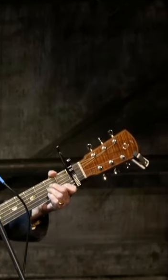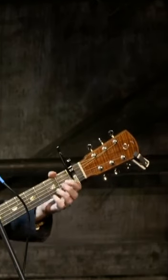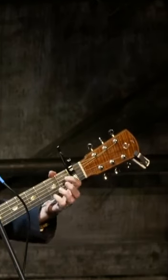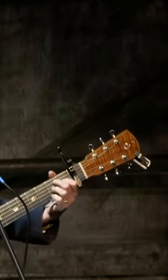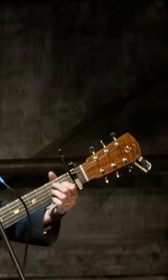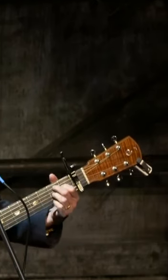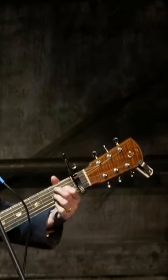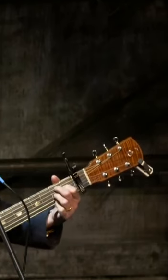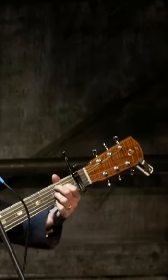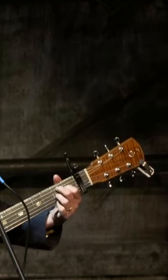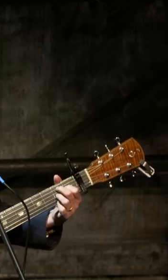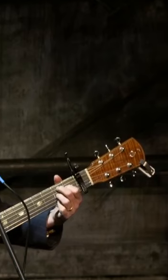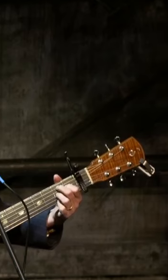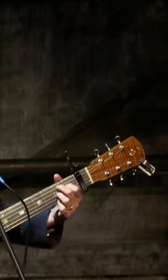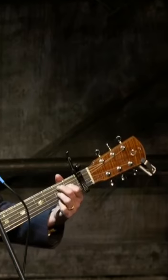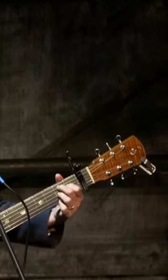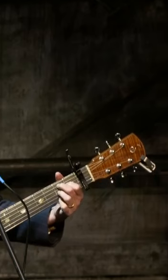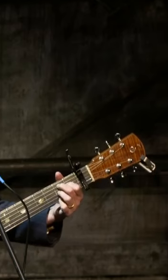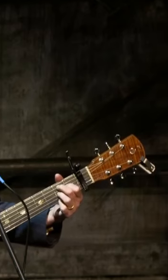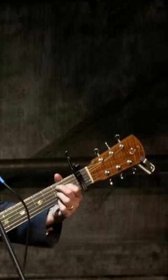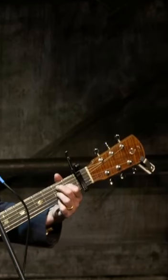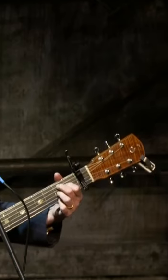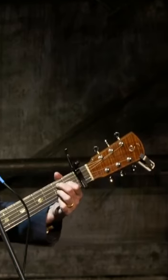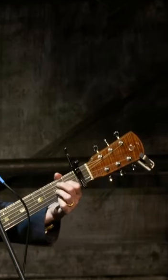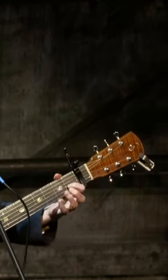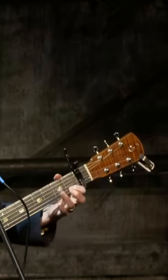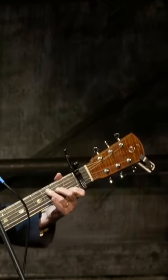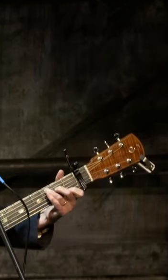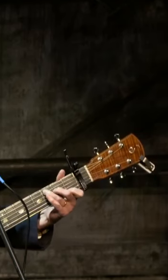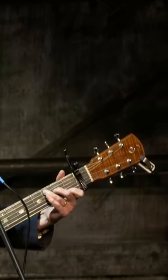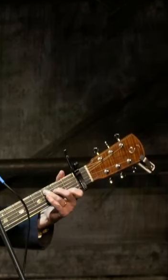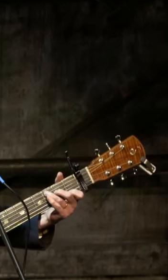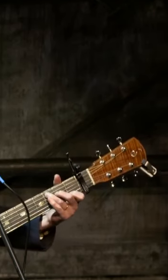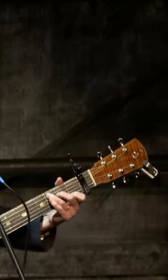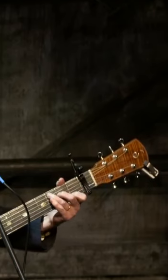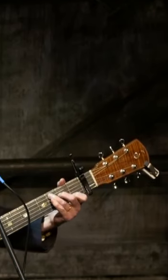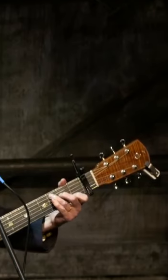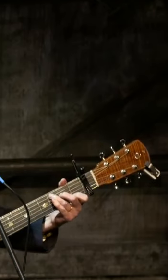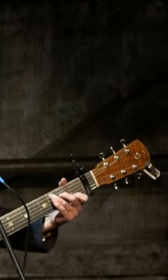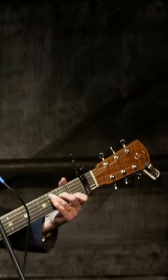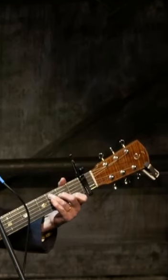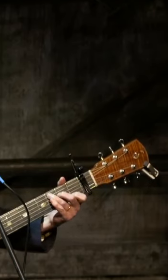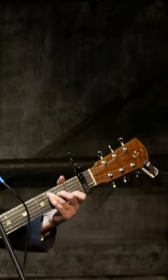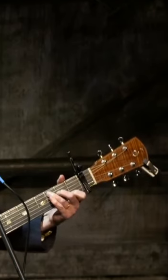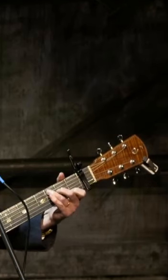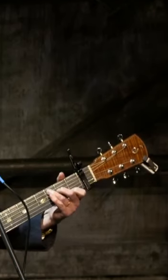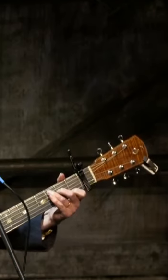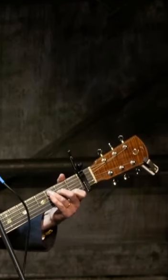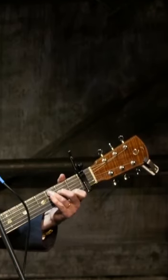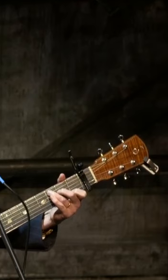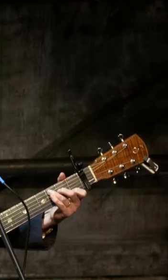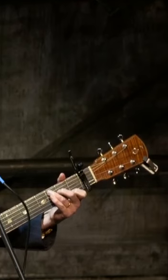# Apart from that, there's nothing more that I can do